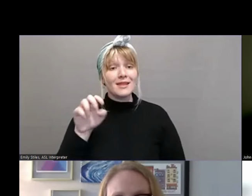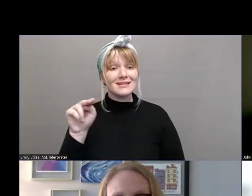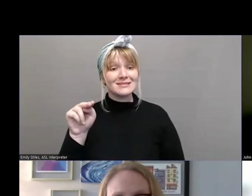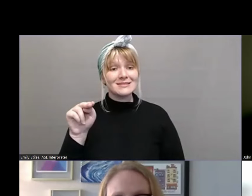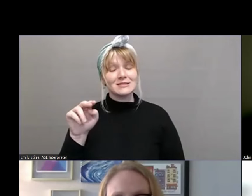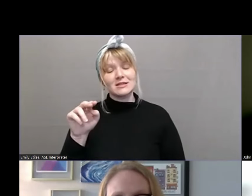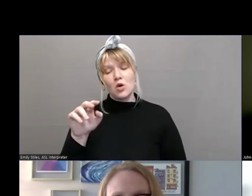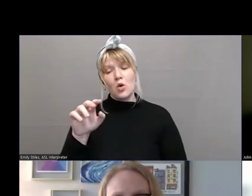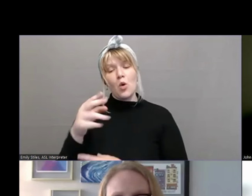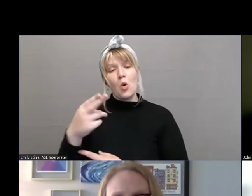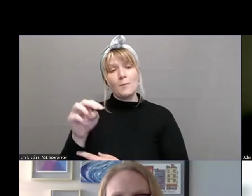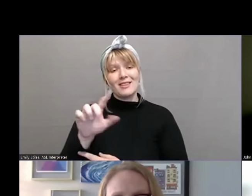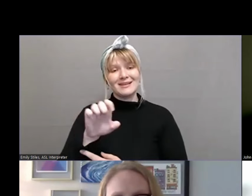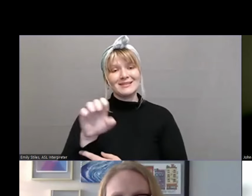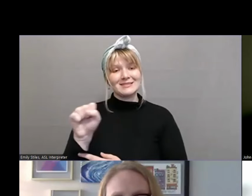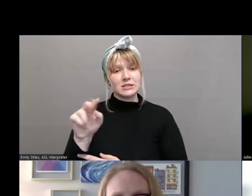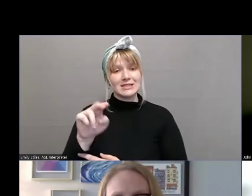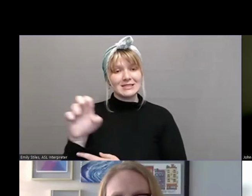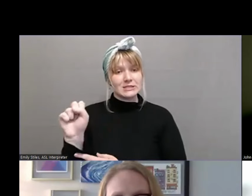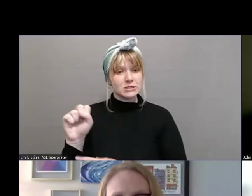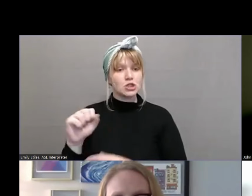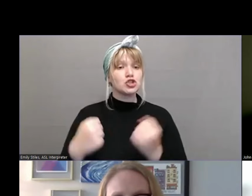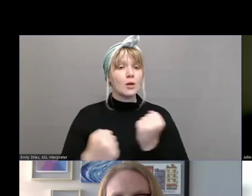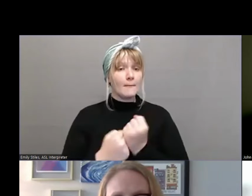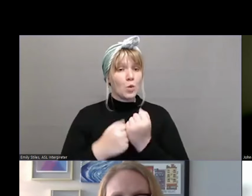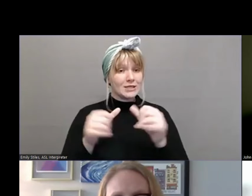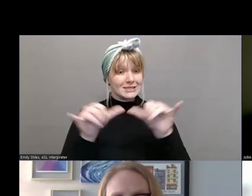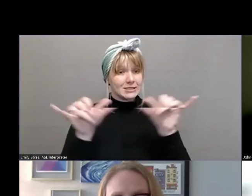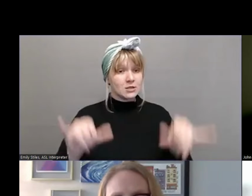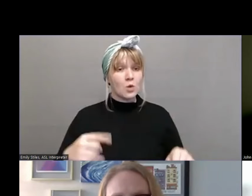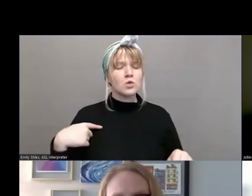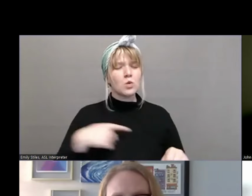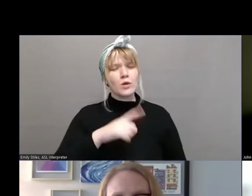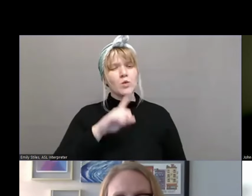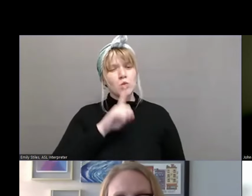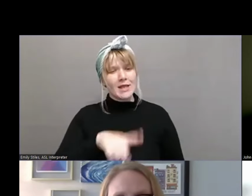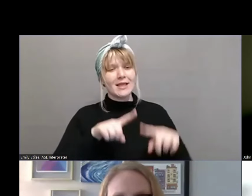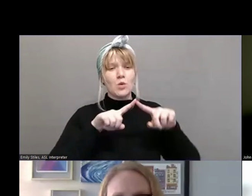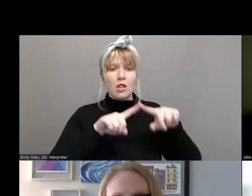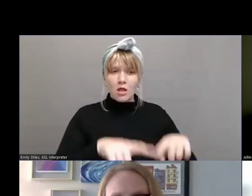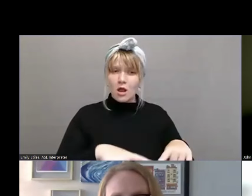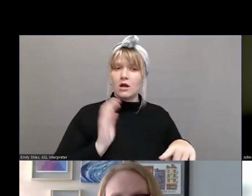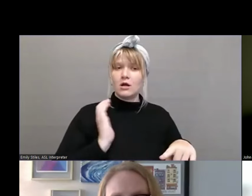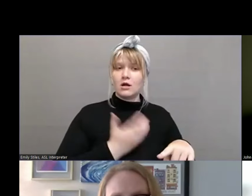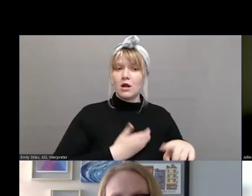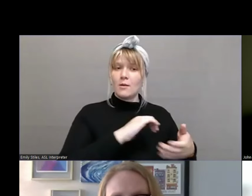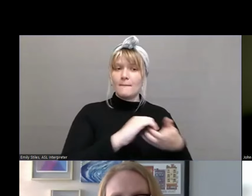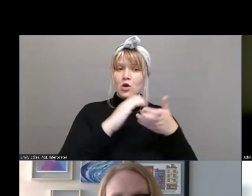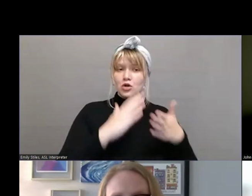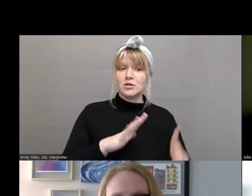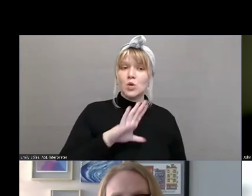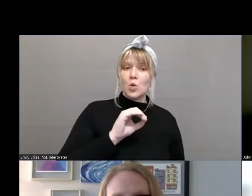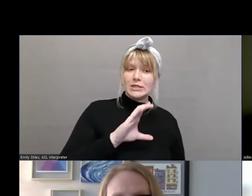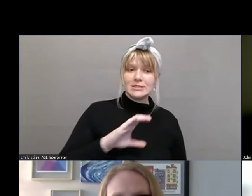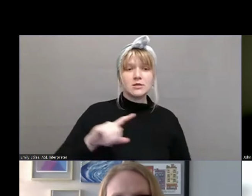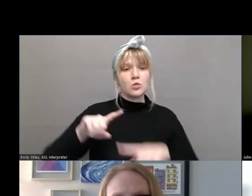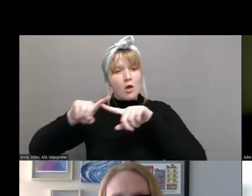So, we really leaned on our partners in the CoC and CARES to direct and guide us.